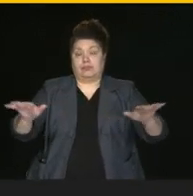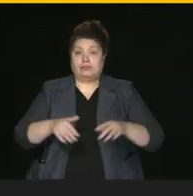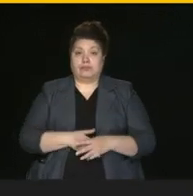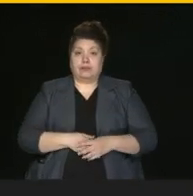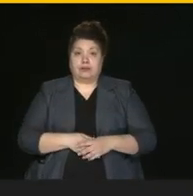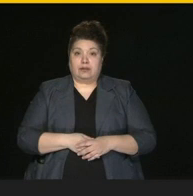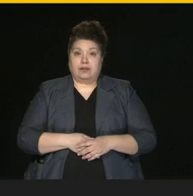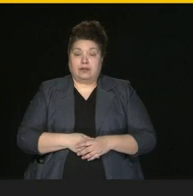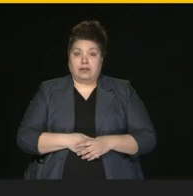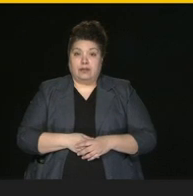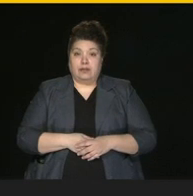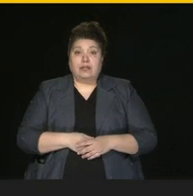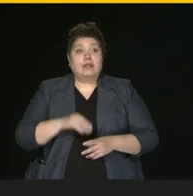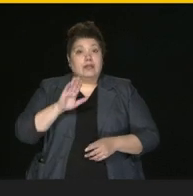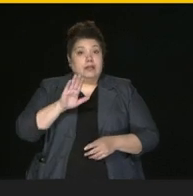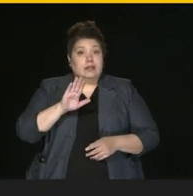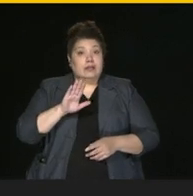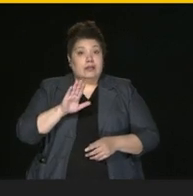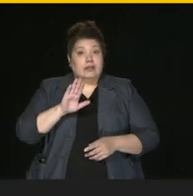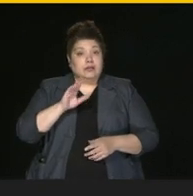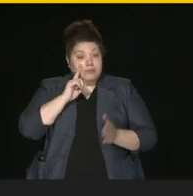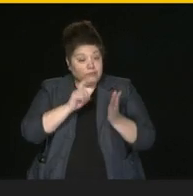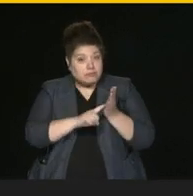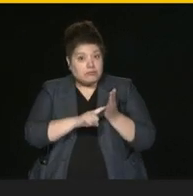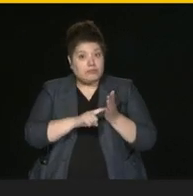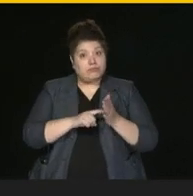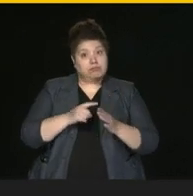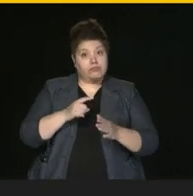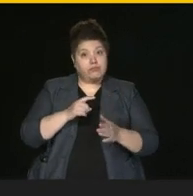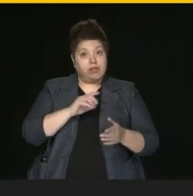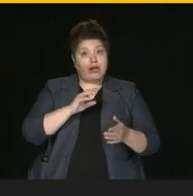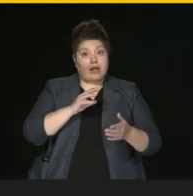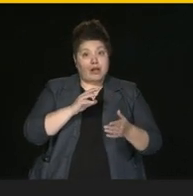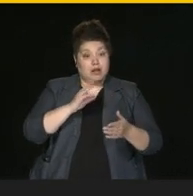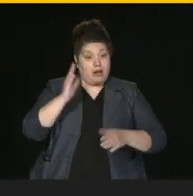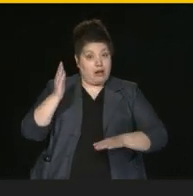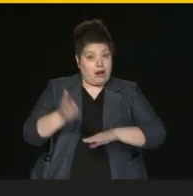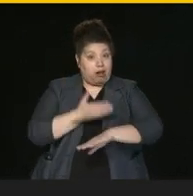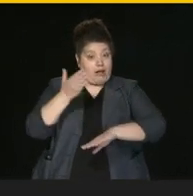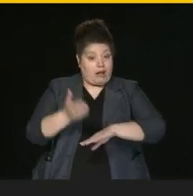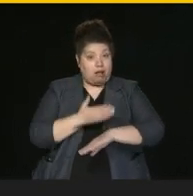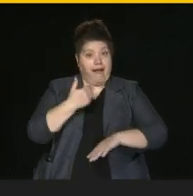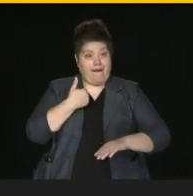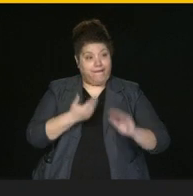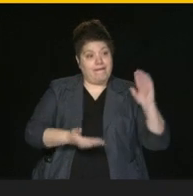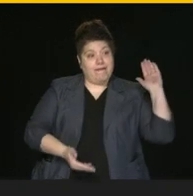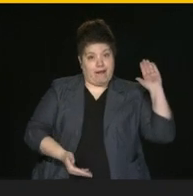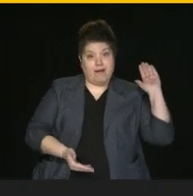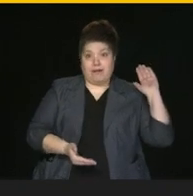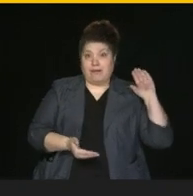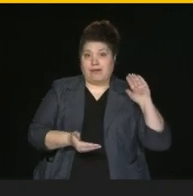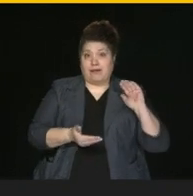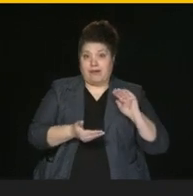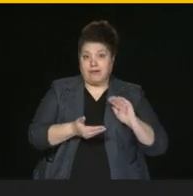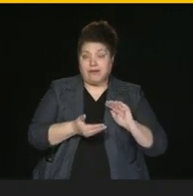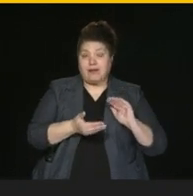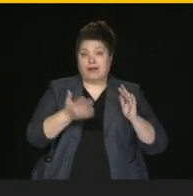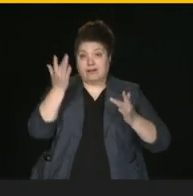CONTROL. ONCE WE HAVE OBSERVED SIGNIFICANT PRODEPRESS IN GETTING THE EPIDEMIC UNDER